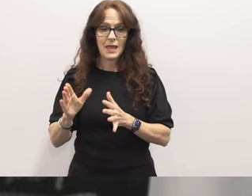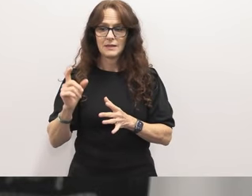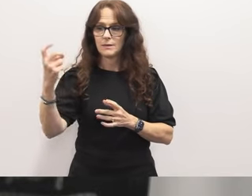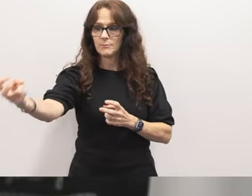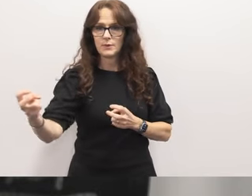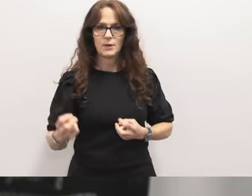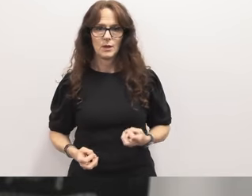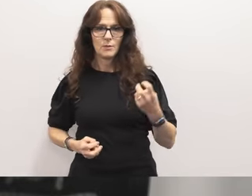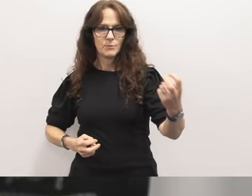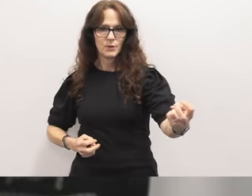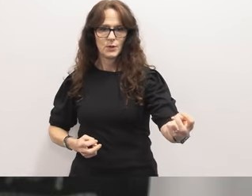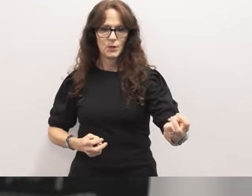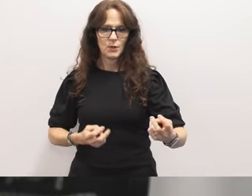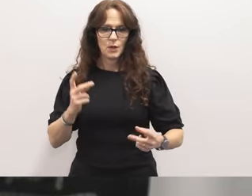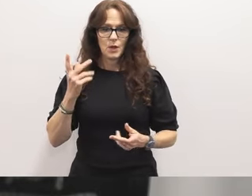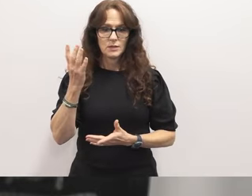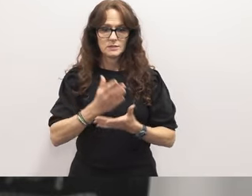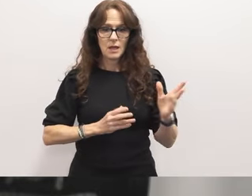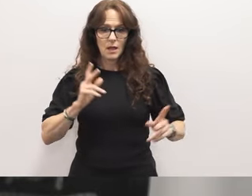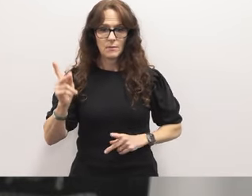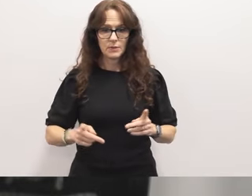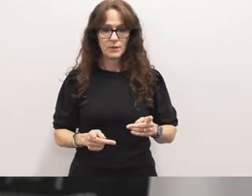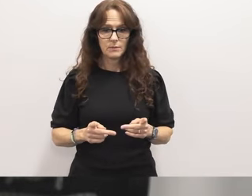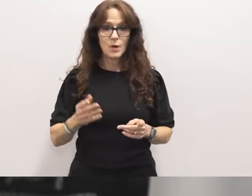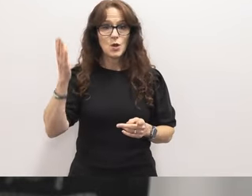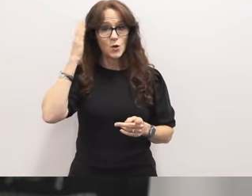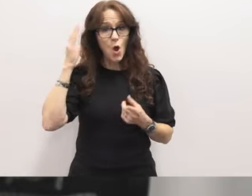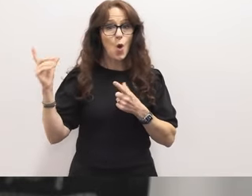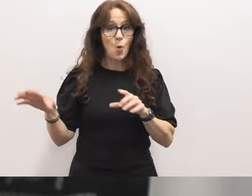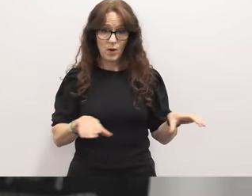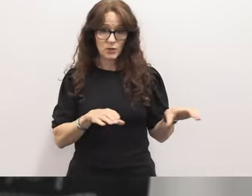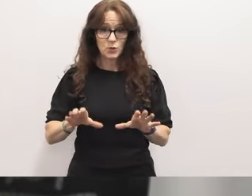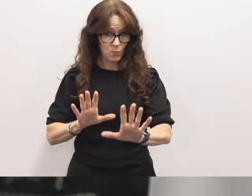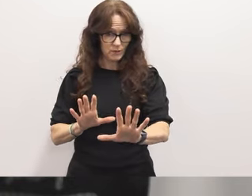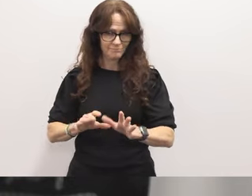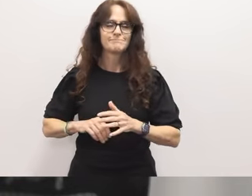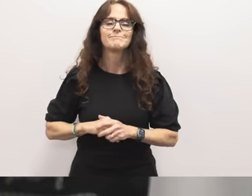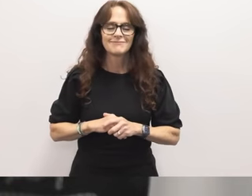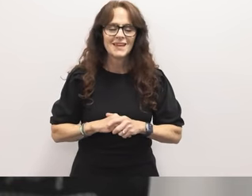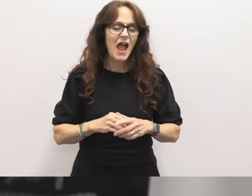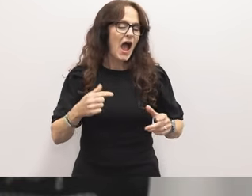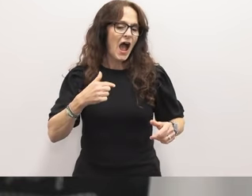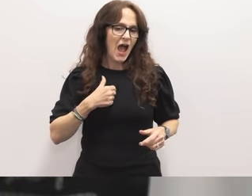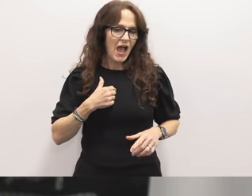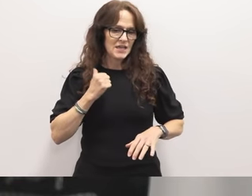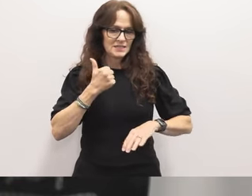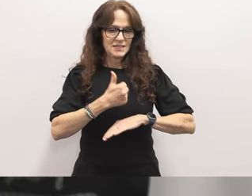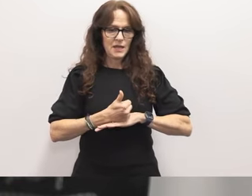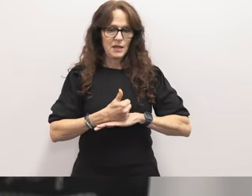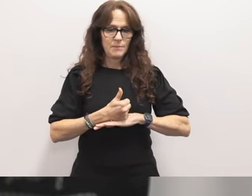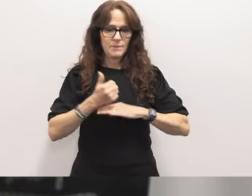You need to have a couple people who know what you're about to do. So I set out to introduce this idea